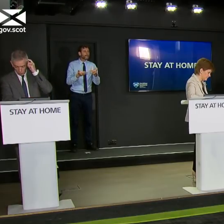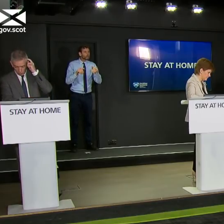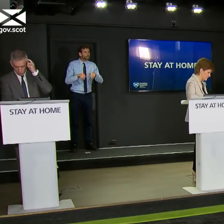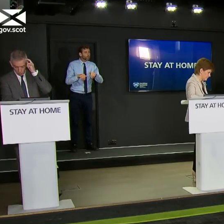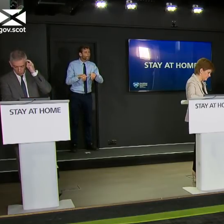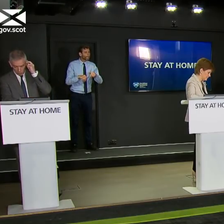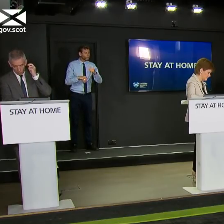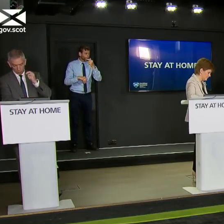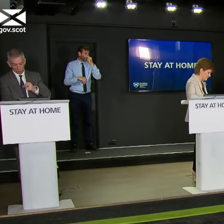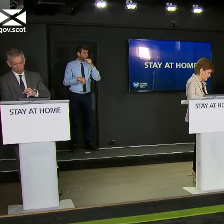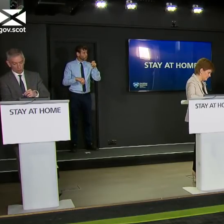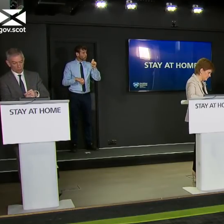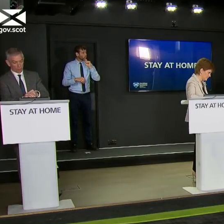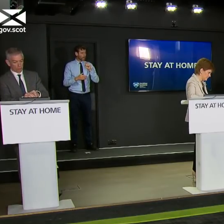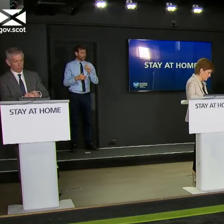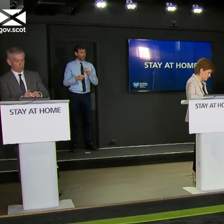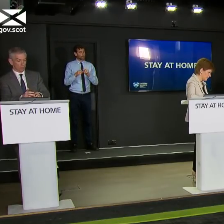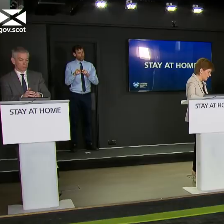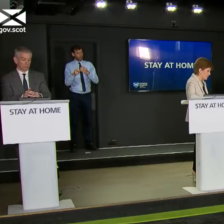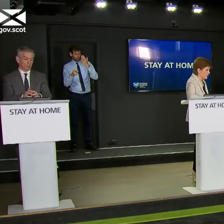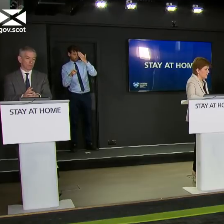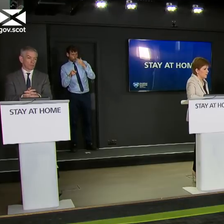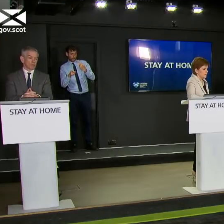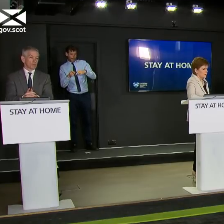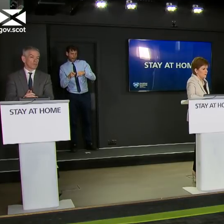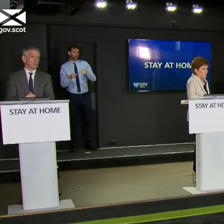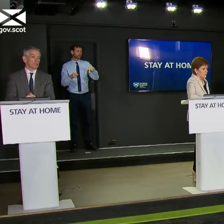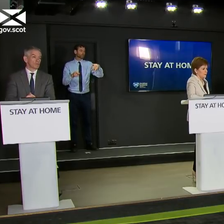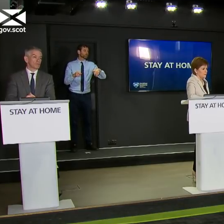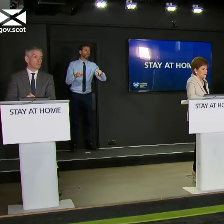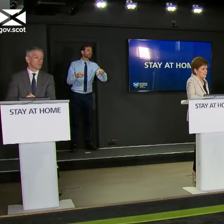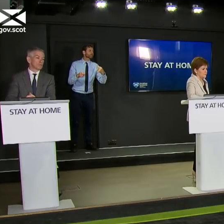you making a distinction here on how we do that? For instance, would you define a small